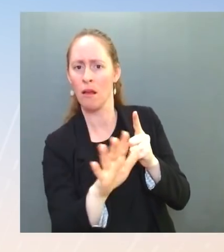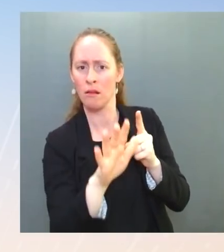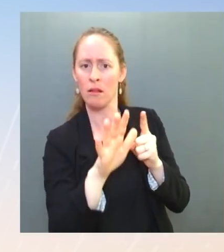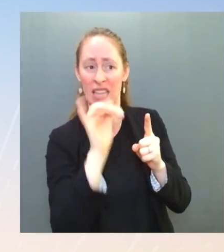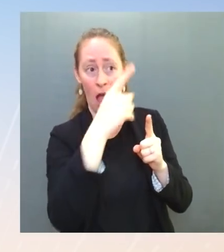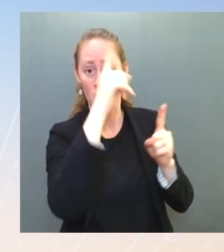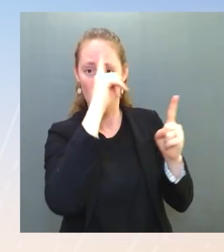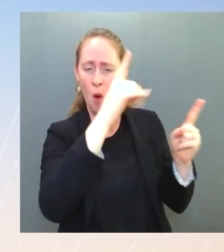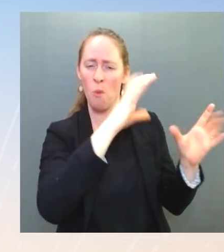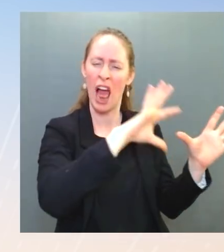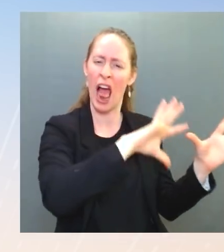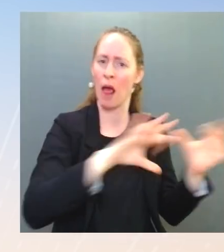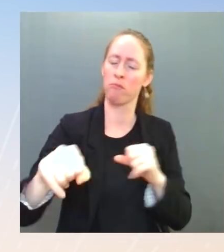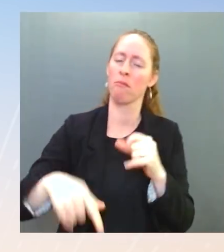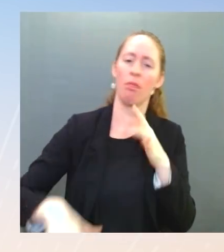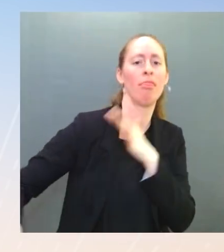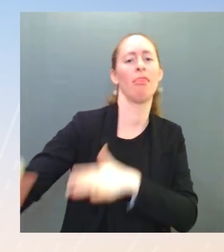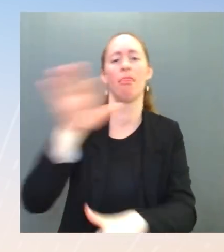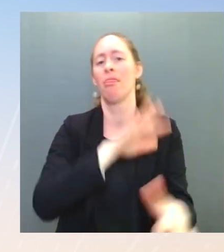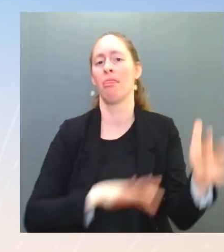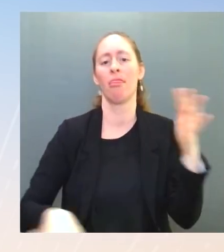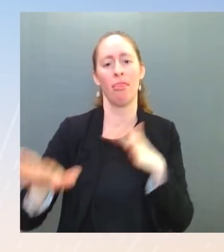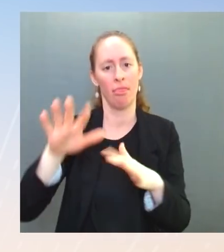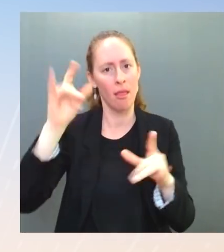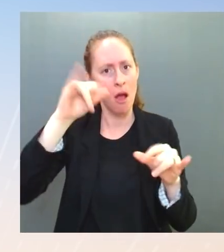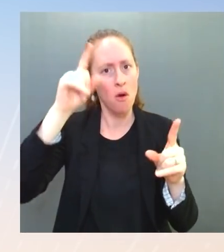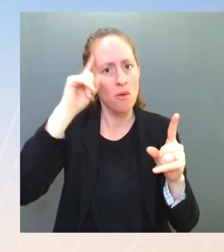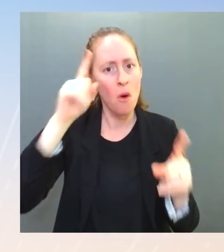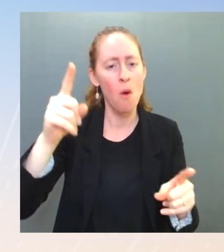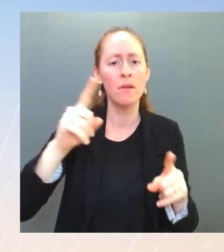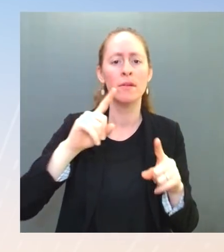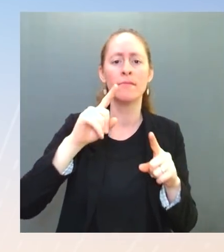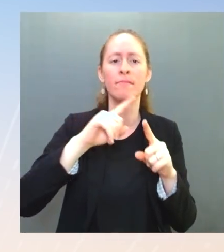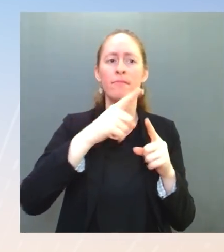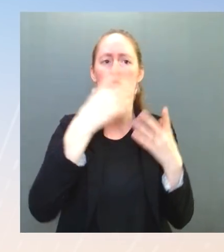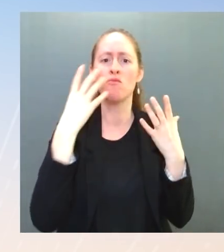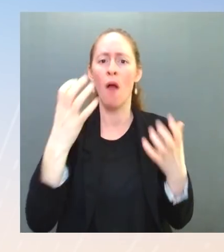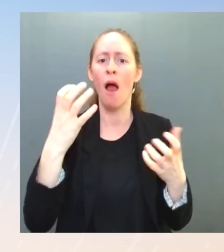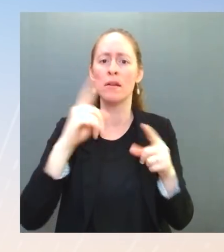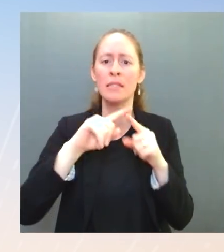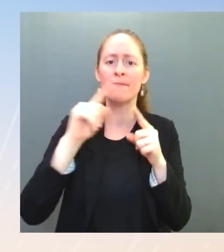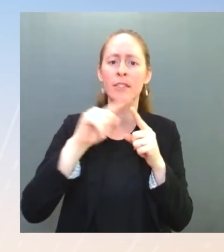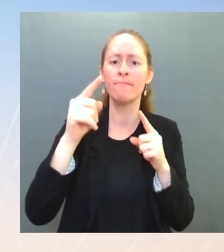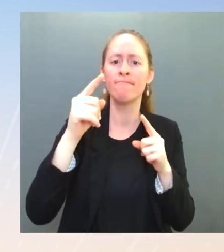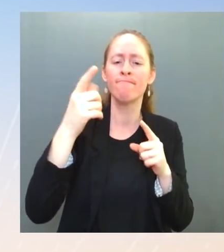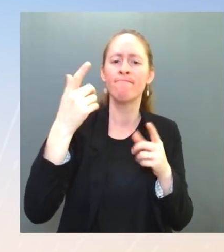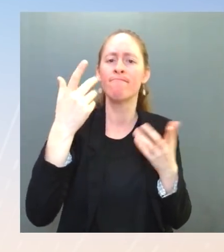to cause military and economic damage. And we expect this stage of the conflict could last a long time,